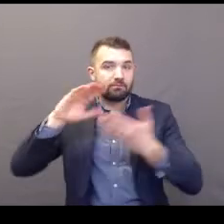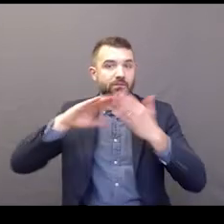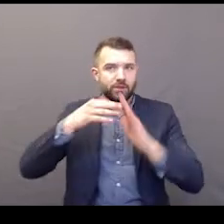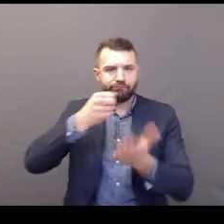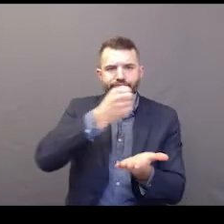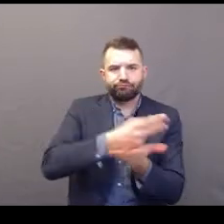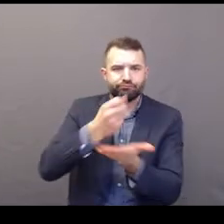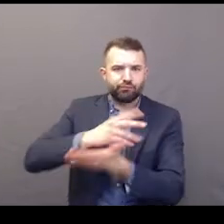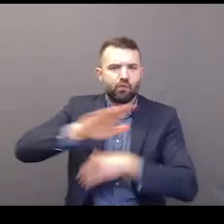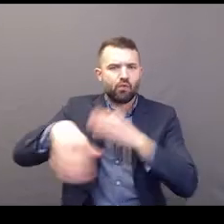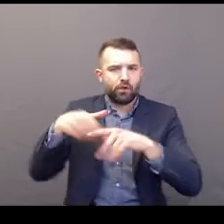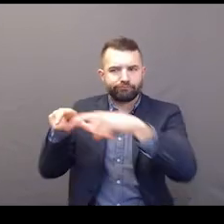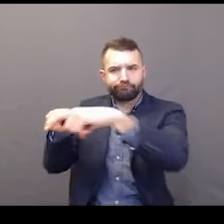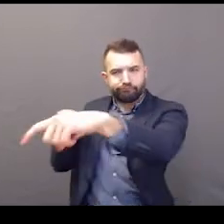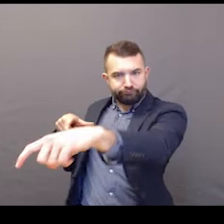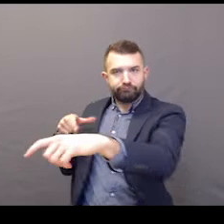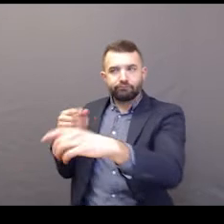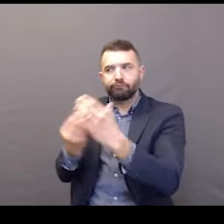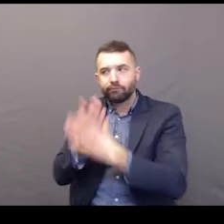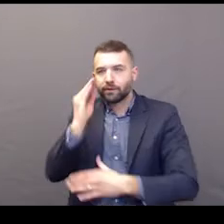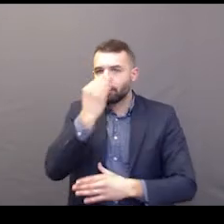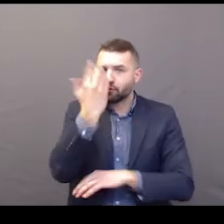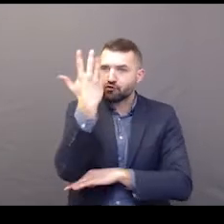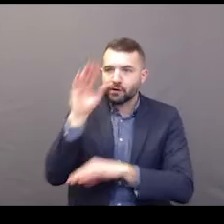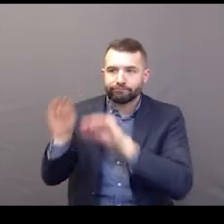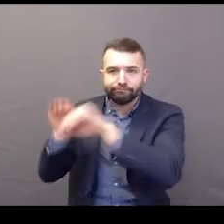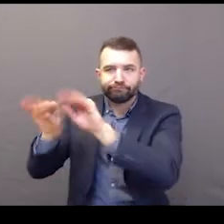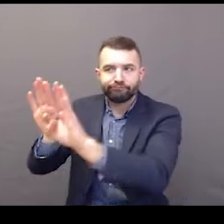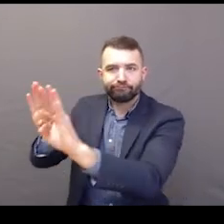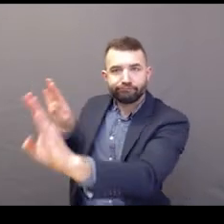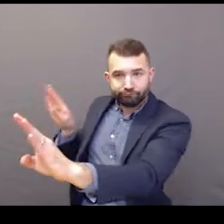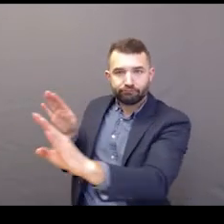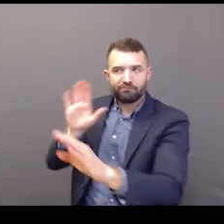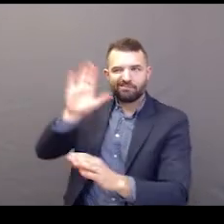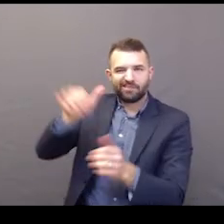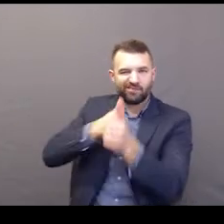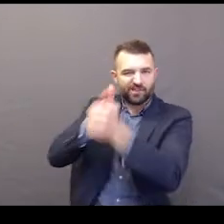walls. WSDOT and cities have guidelines for how wide sidewalks and planting strips should be,